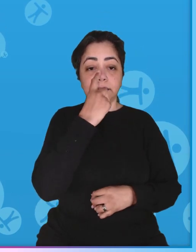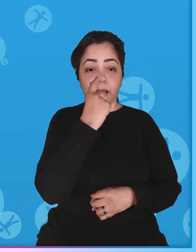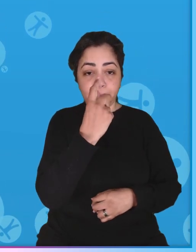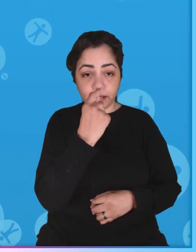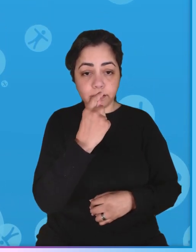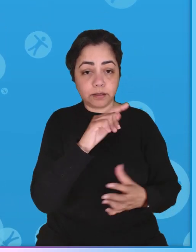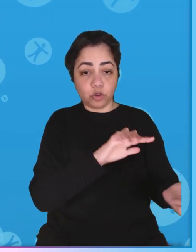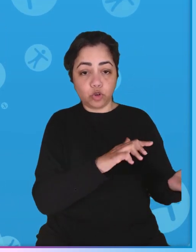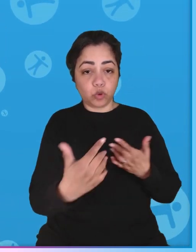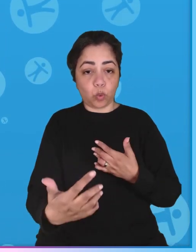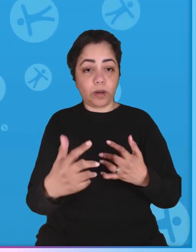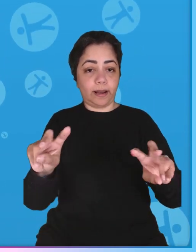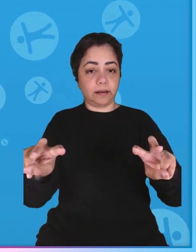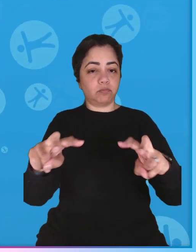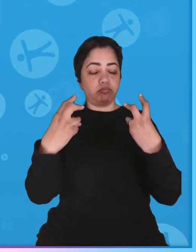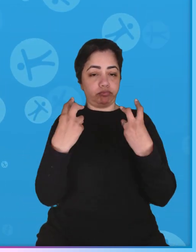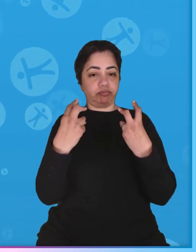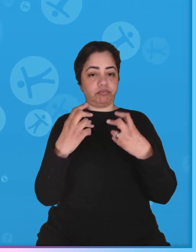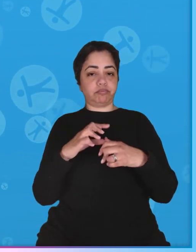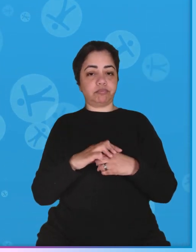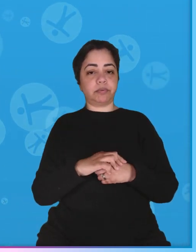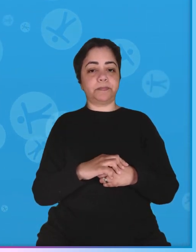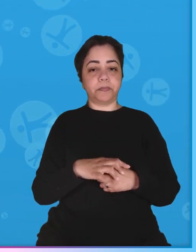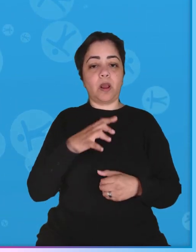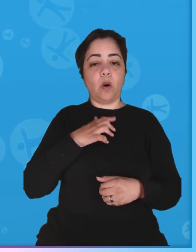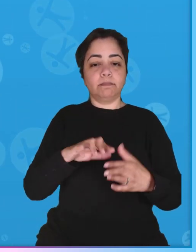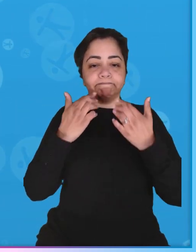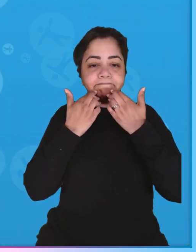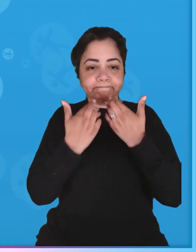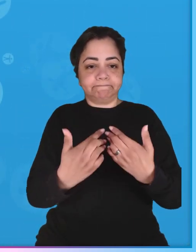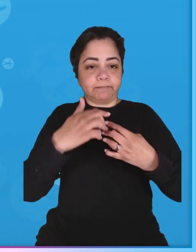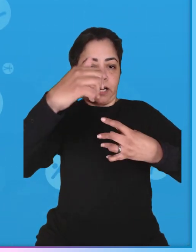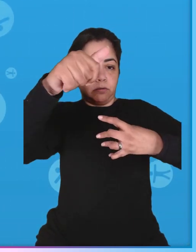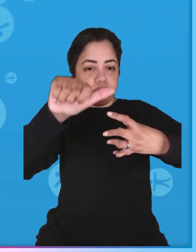Anyway, you’re here for game trailers and news, so let’s get back into things